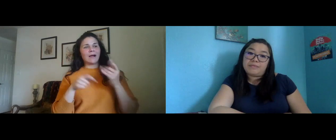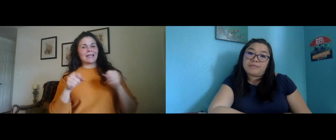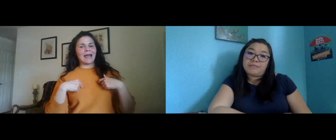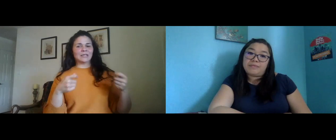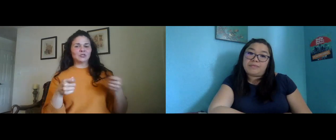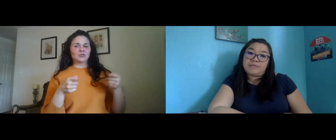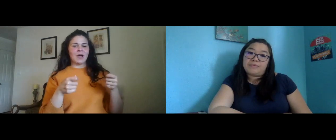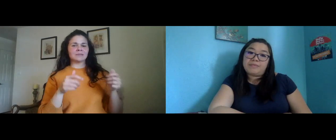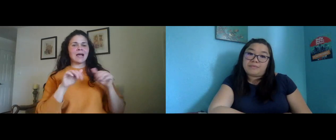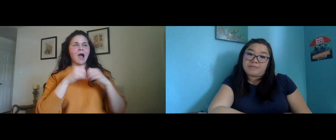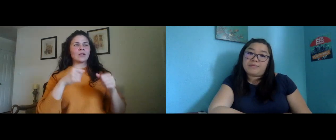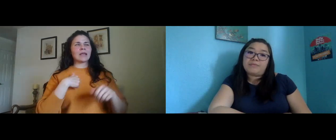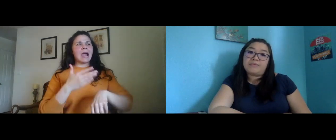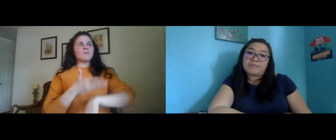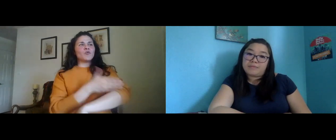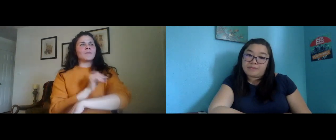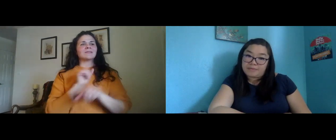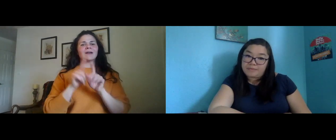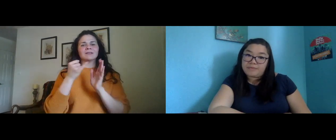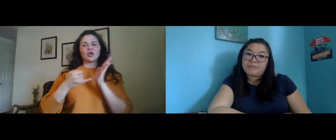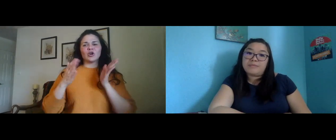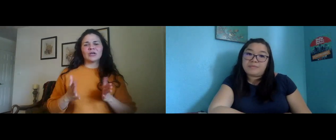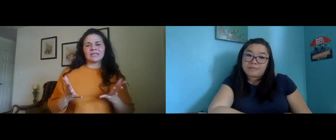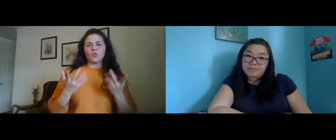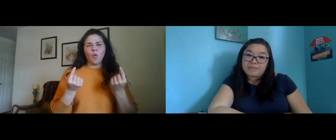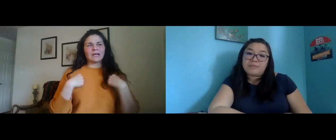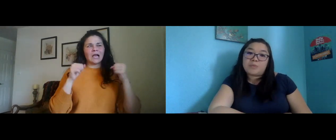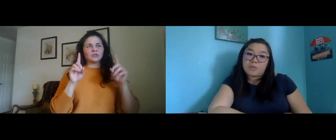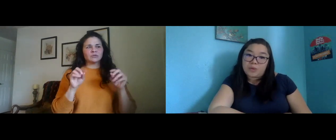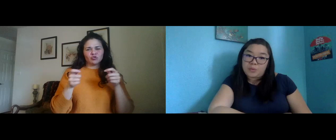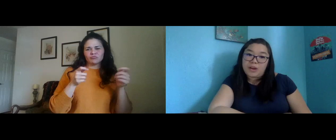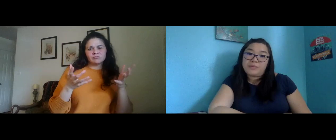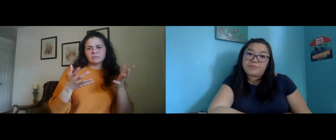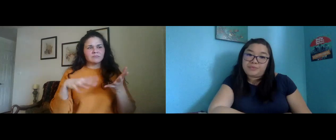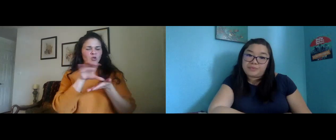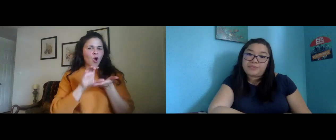I would think what can I do to direct, how can I improve as an artist. How would I direct?